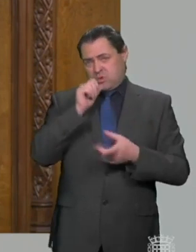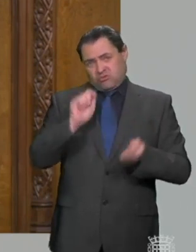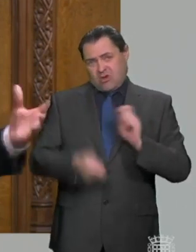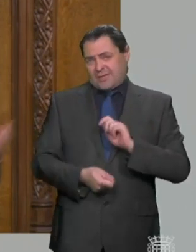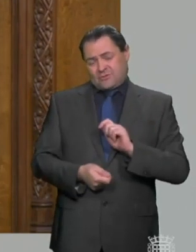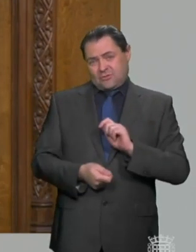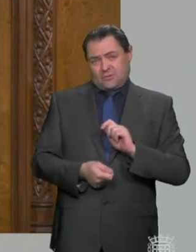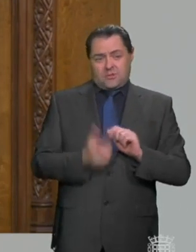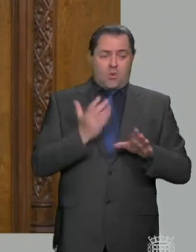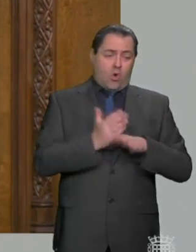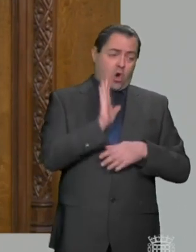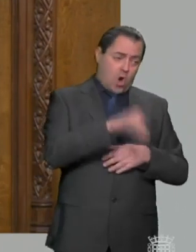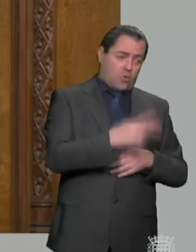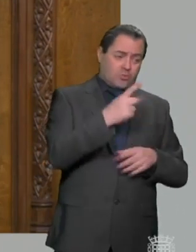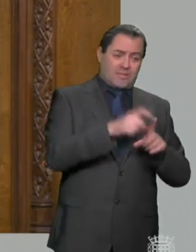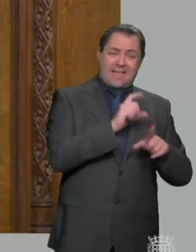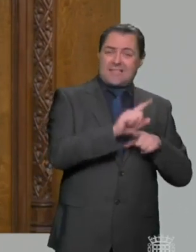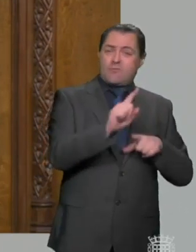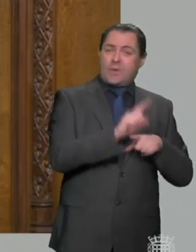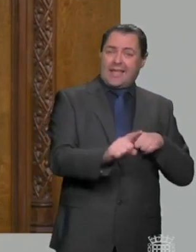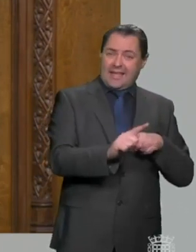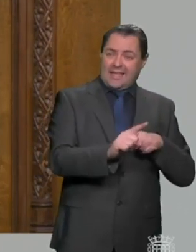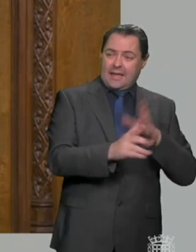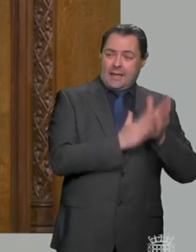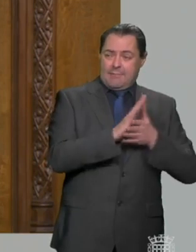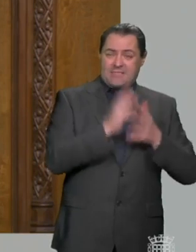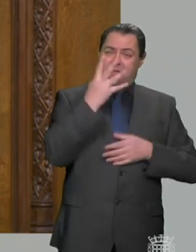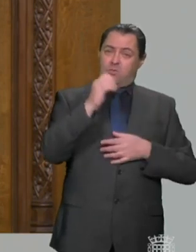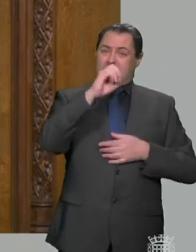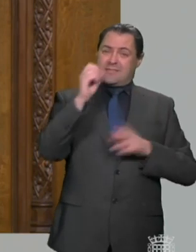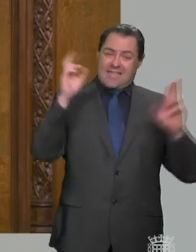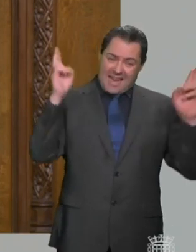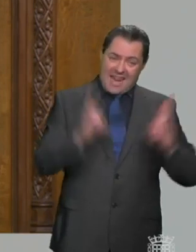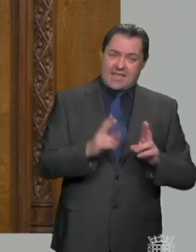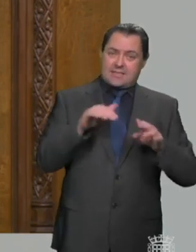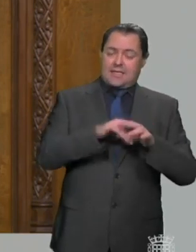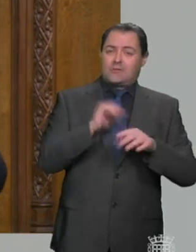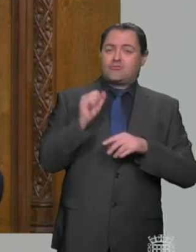from home on average two days a week, that will mean a 40% reduction in commuting. Will my right